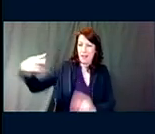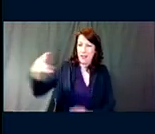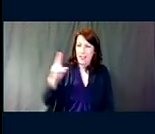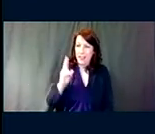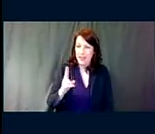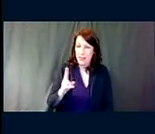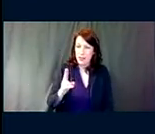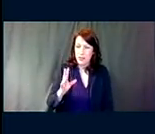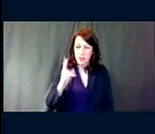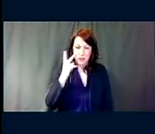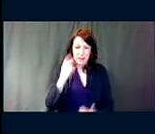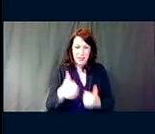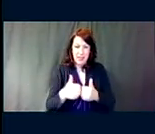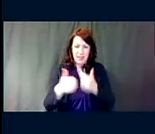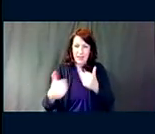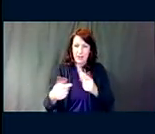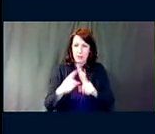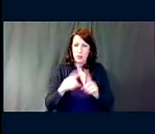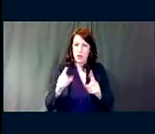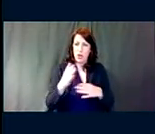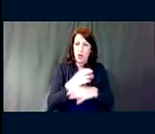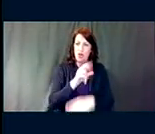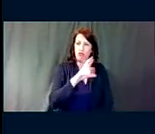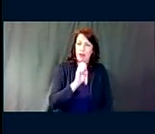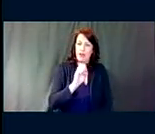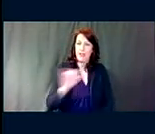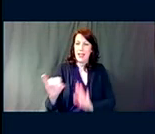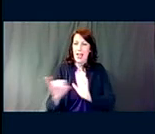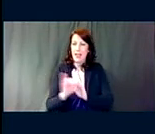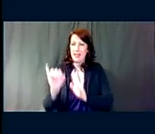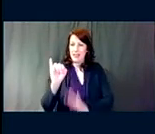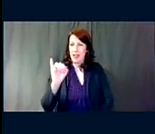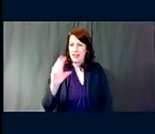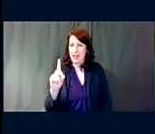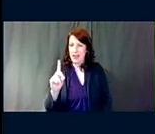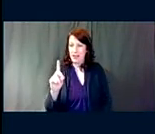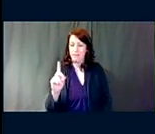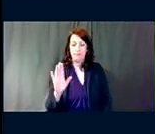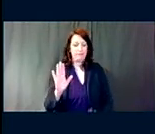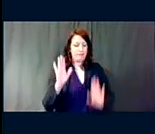RISK MOVING AWAY FROM CONNECTION OF RACE AND IDENTITY? SO, GREAT QUESTIONS.